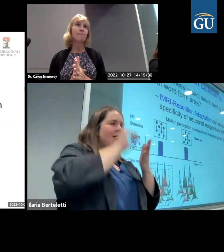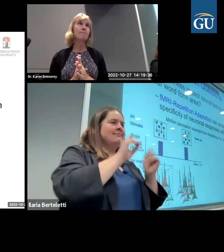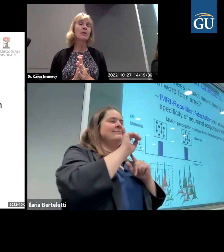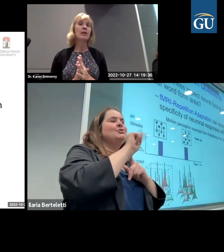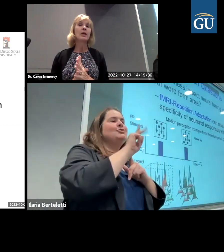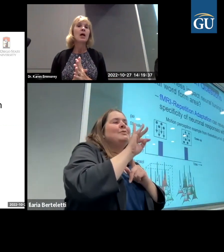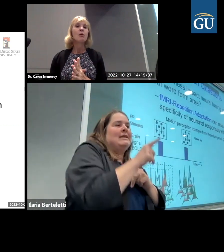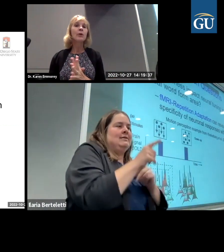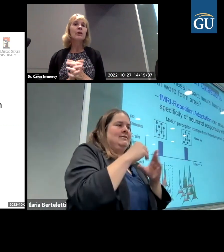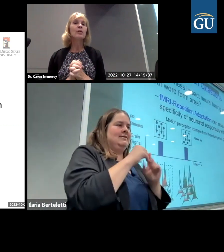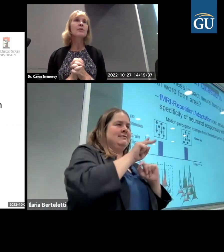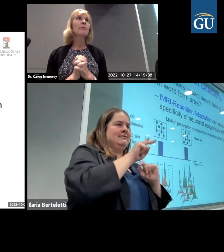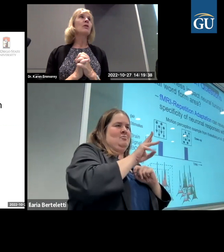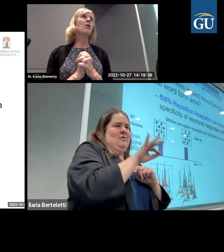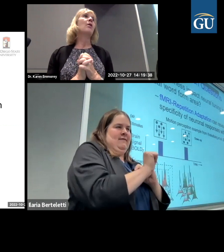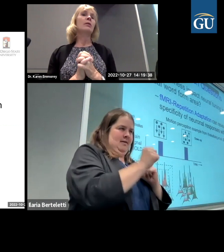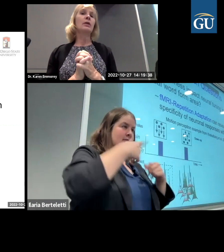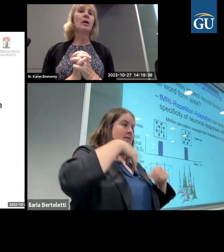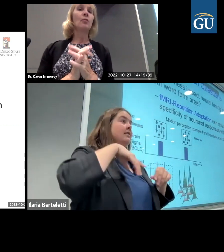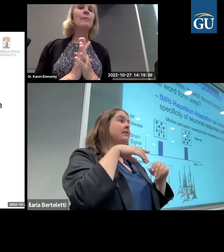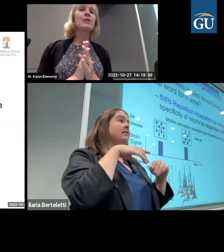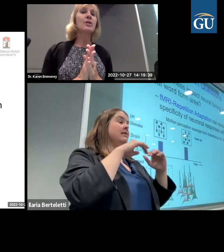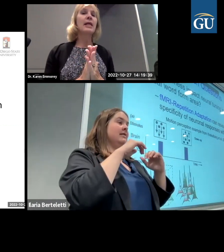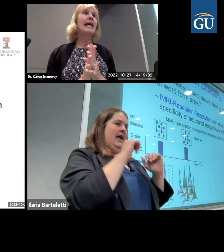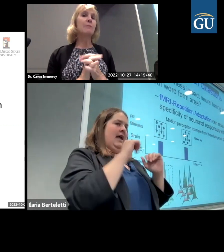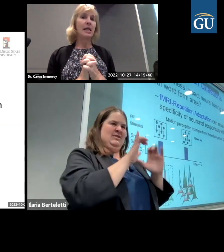But we're going to use something called repetition adaptation.